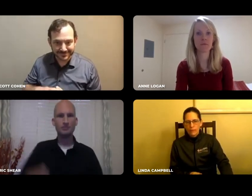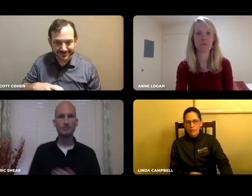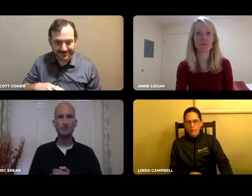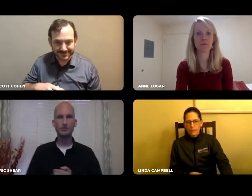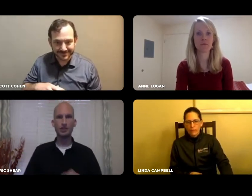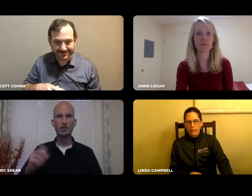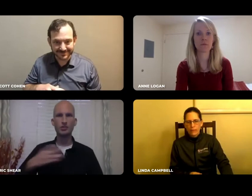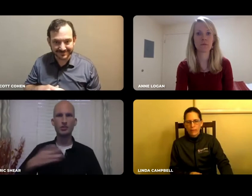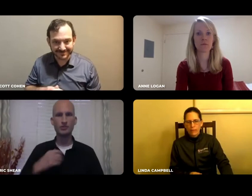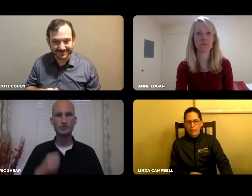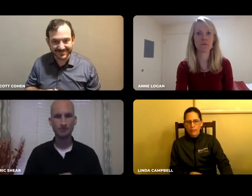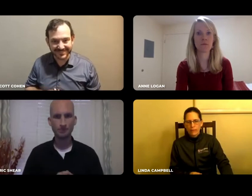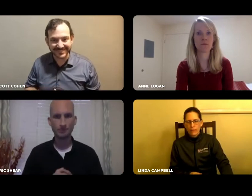Sure Scott.